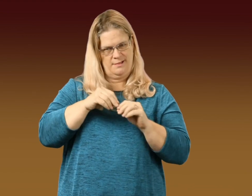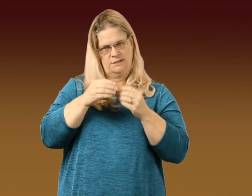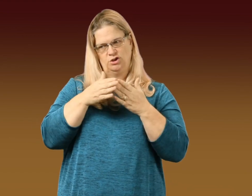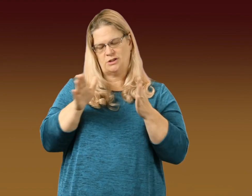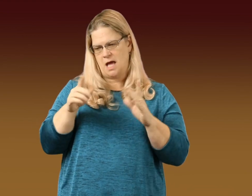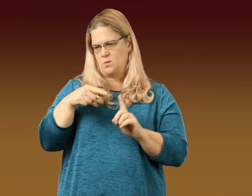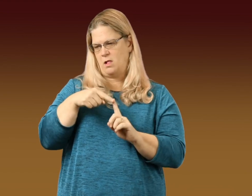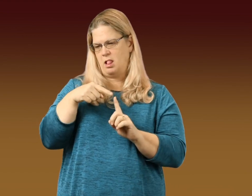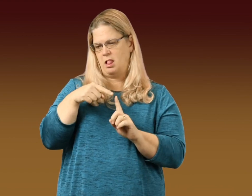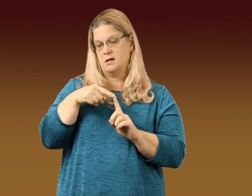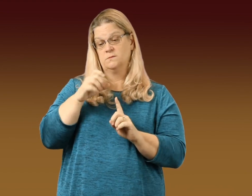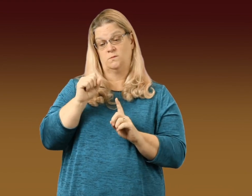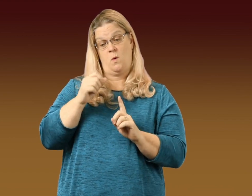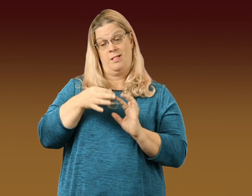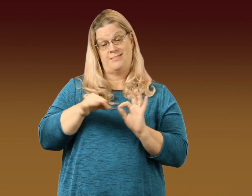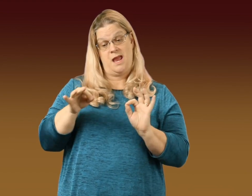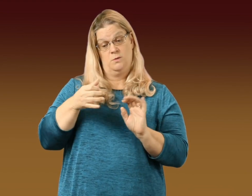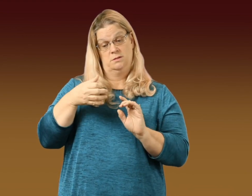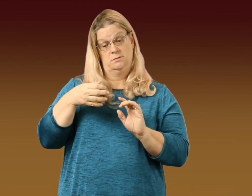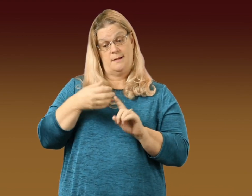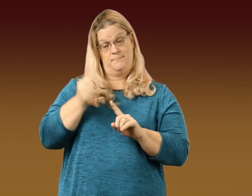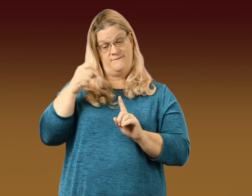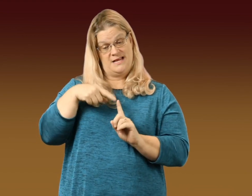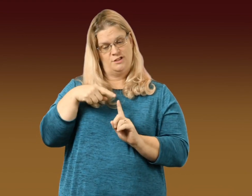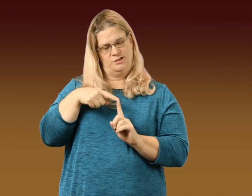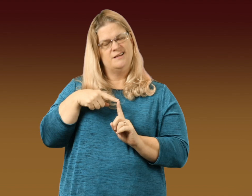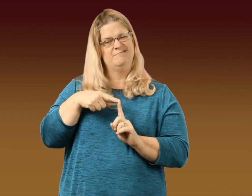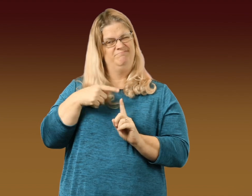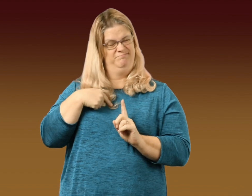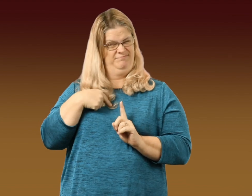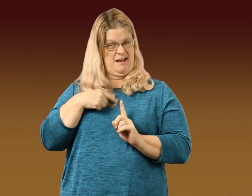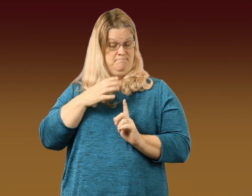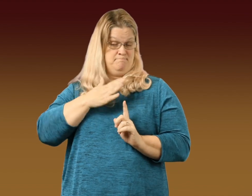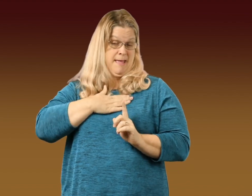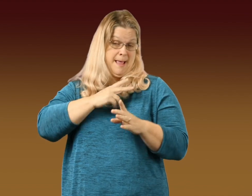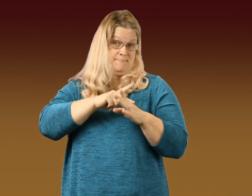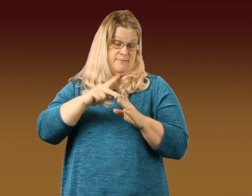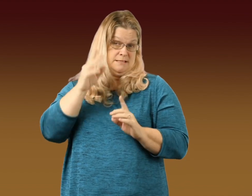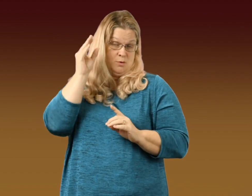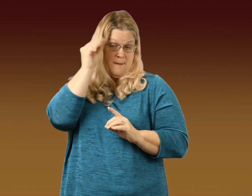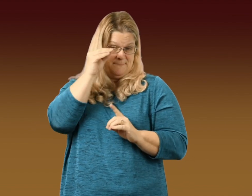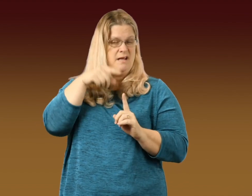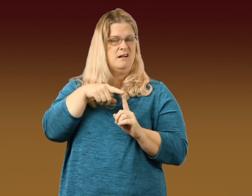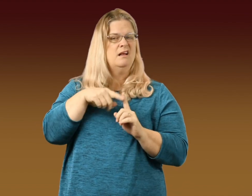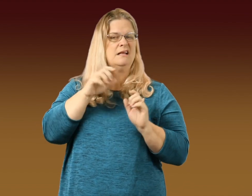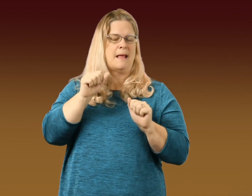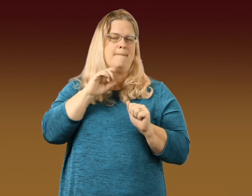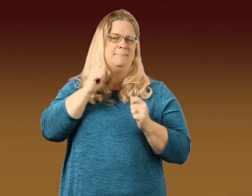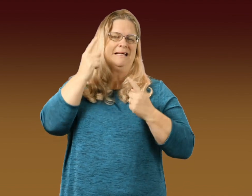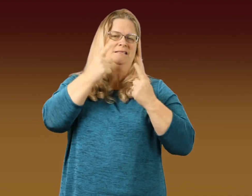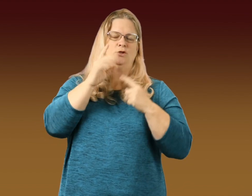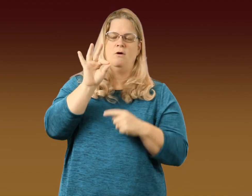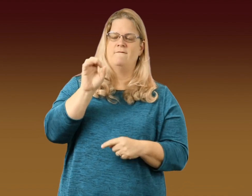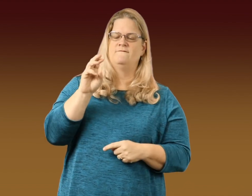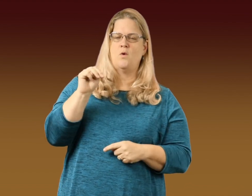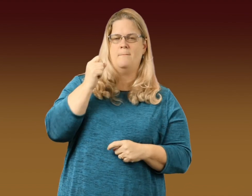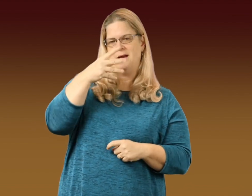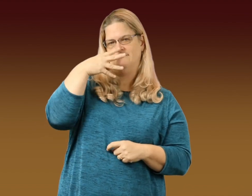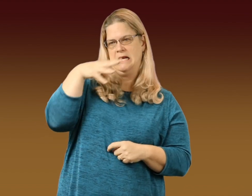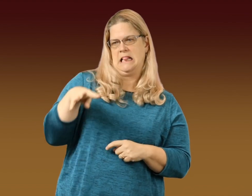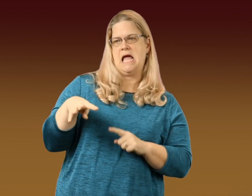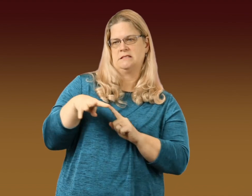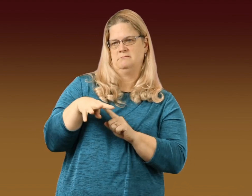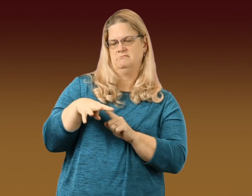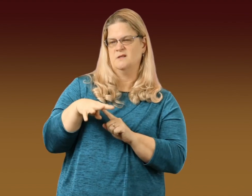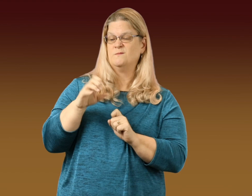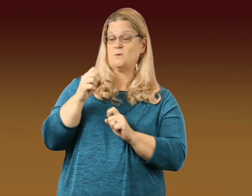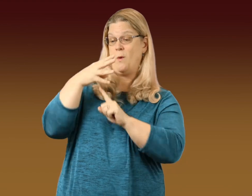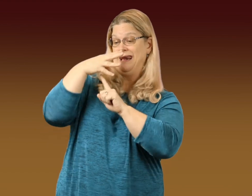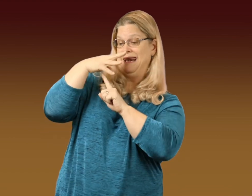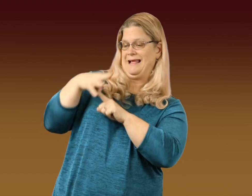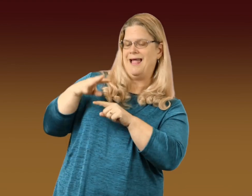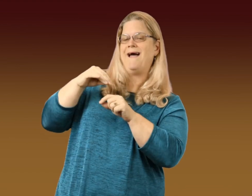Considering that as a form of neglect, imagine the impact.